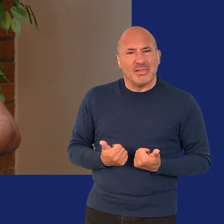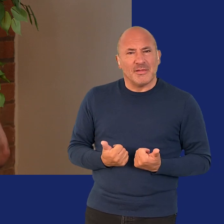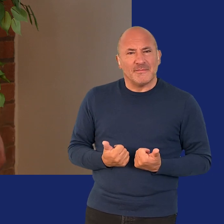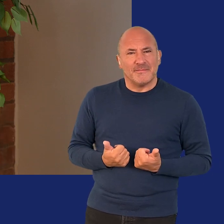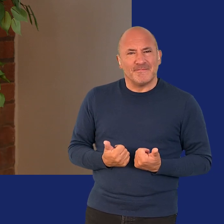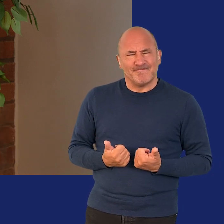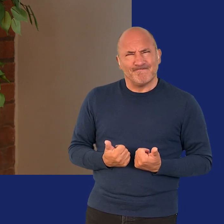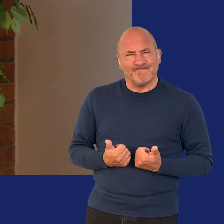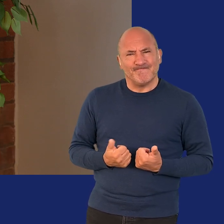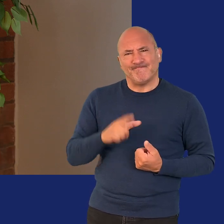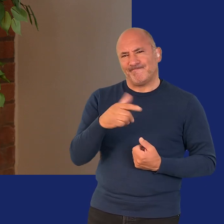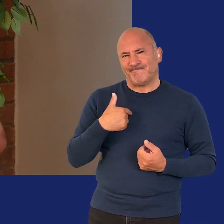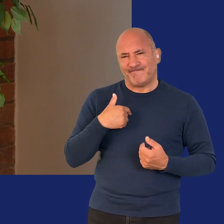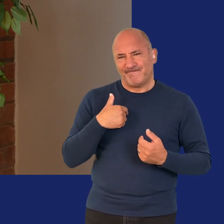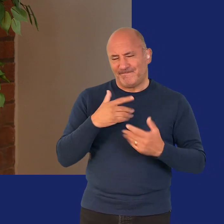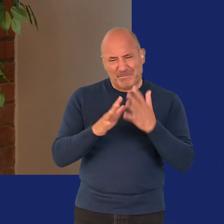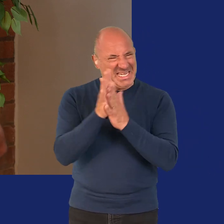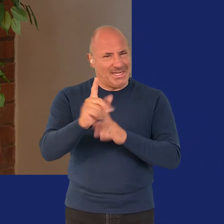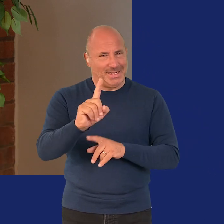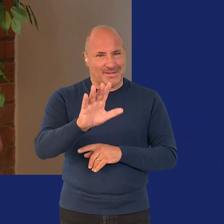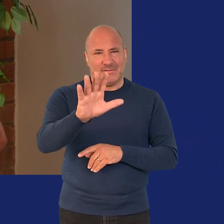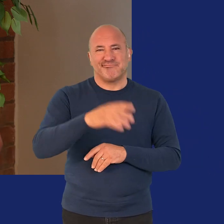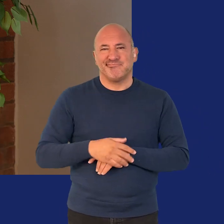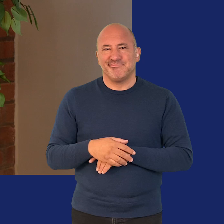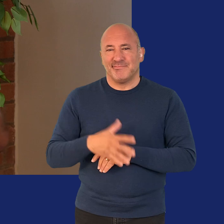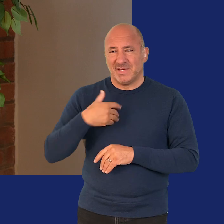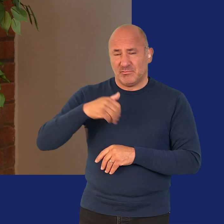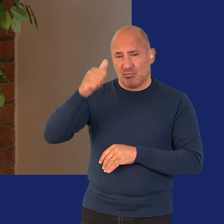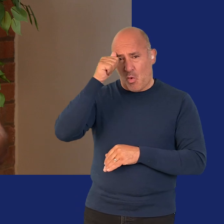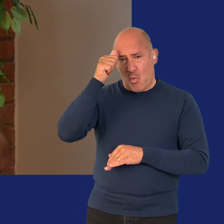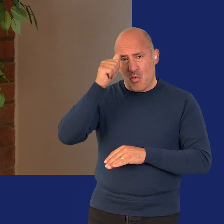Adam: And I guess what I mean by that is we need to understand that regardless